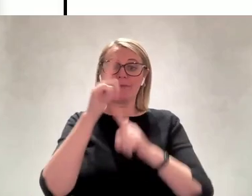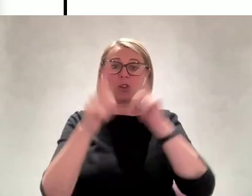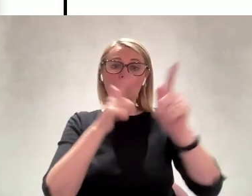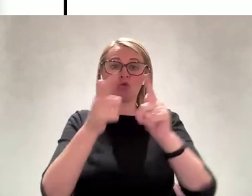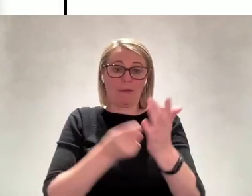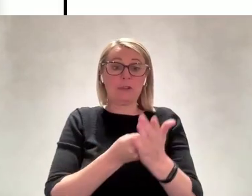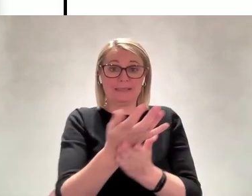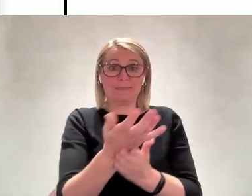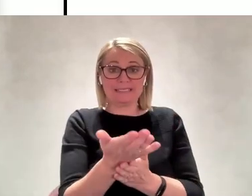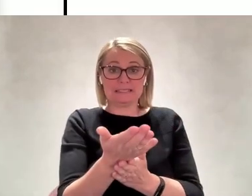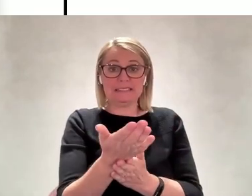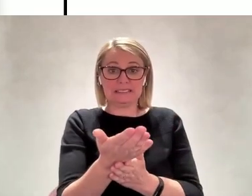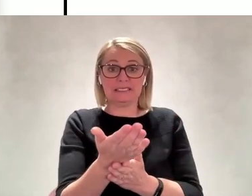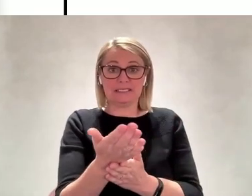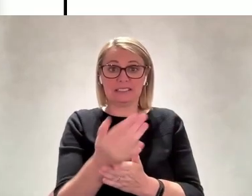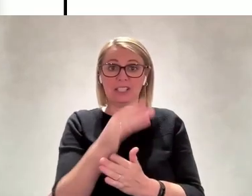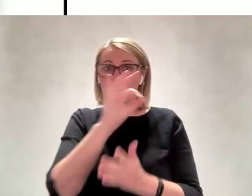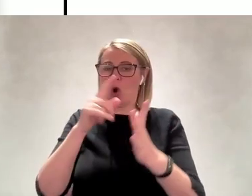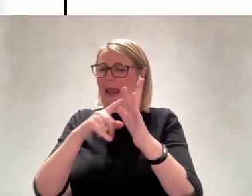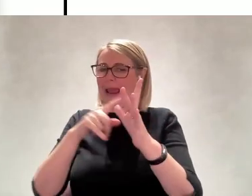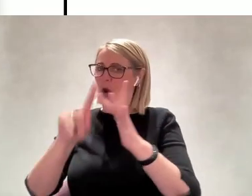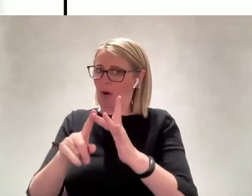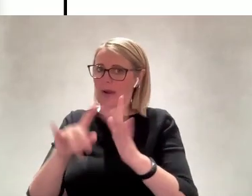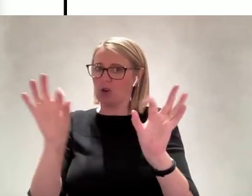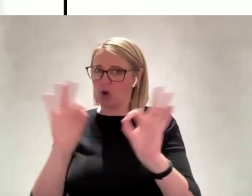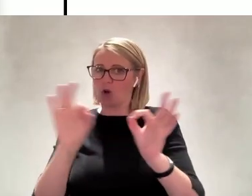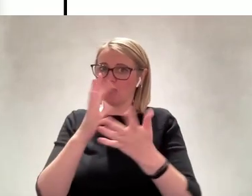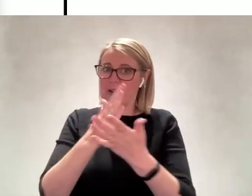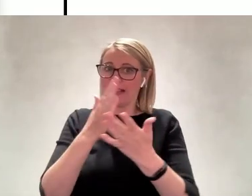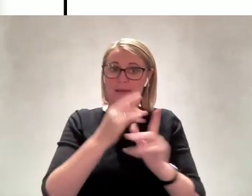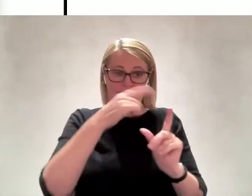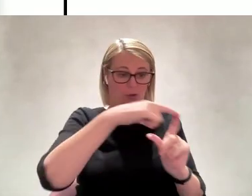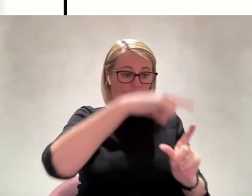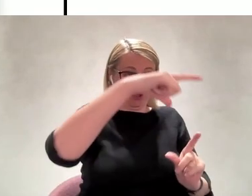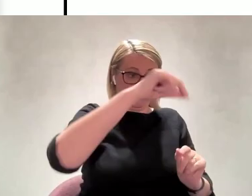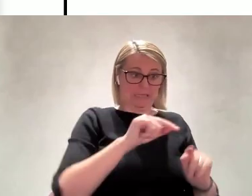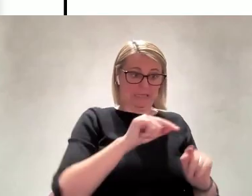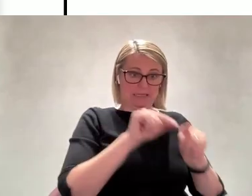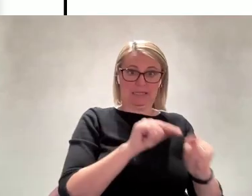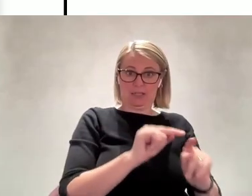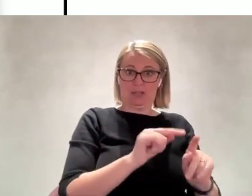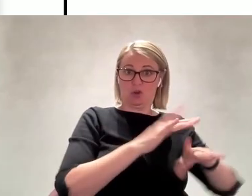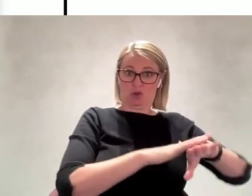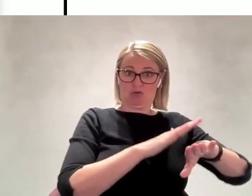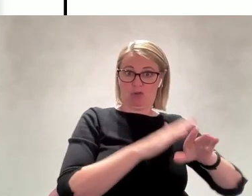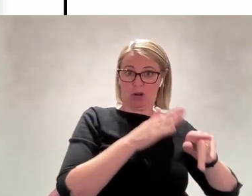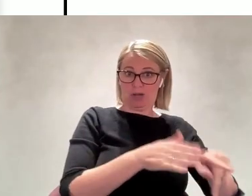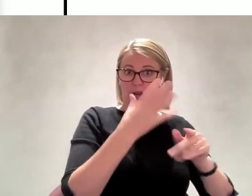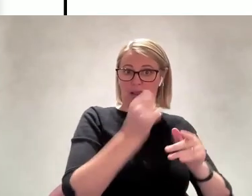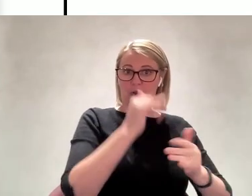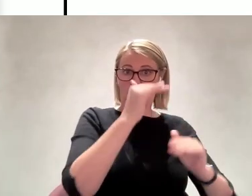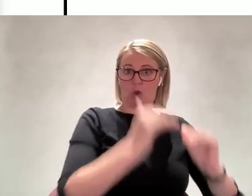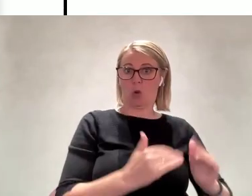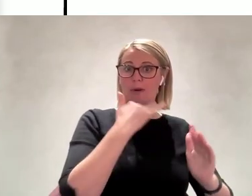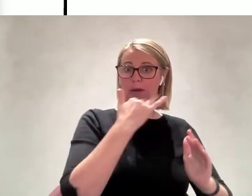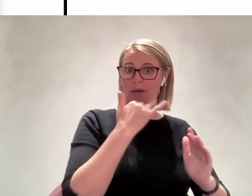travel expenses and not so much AI generated, but certainly taking an original image, which is the image on the right, which has the lower value.